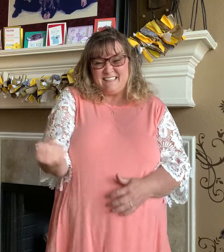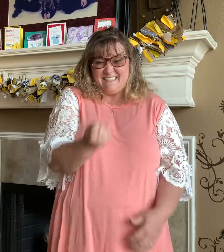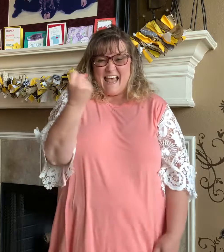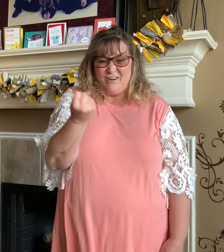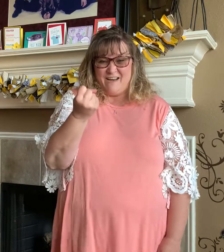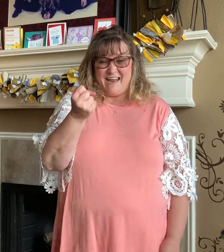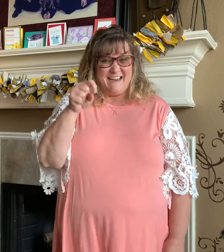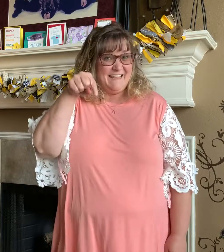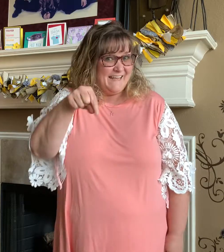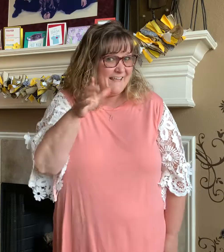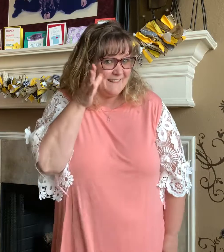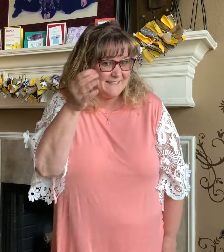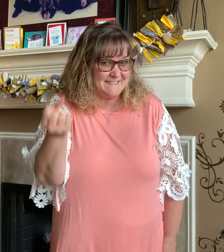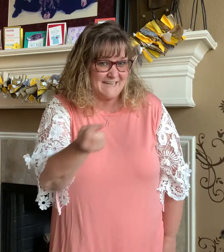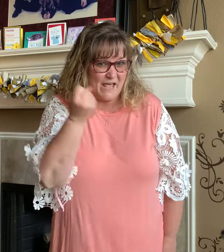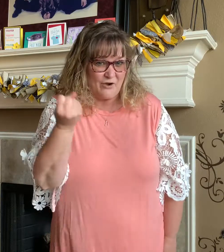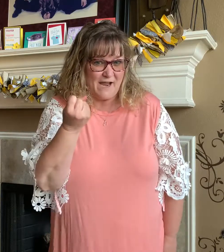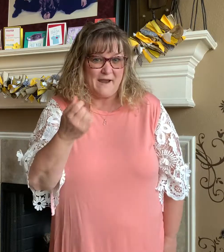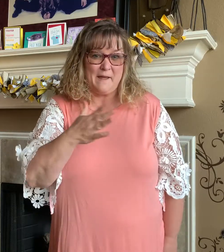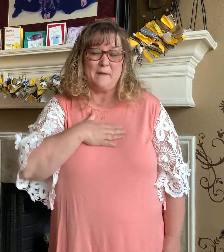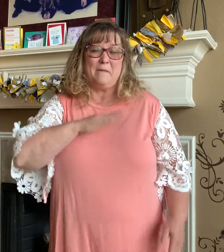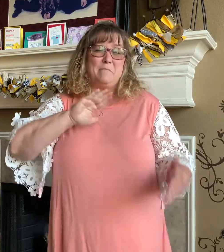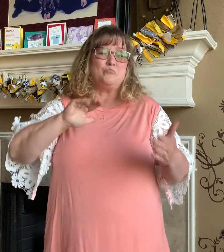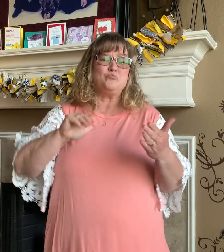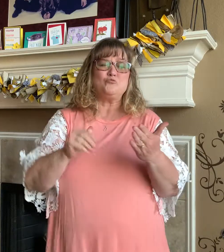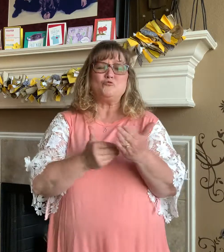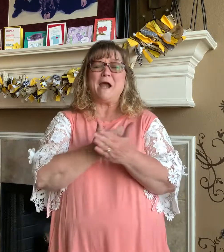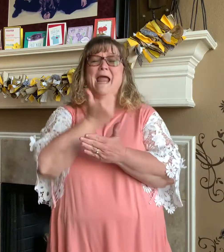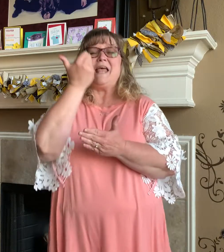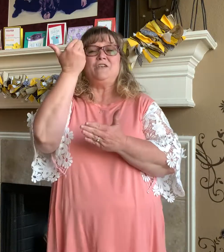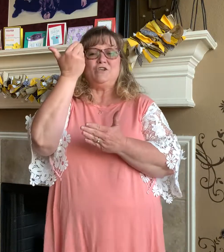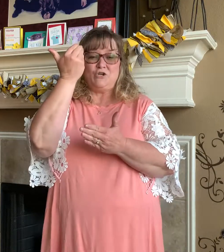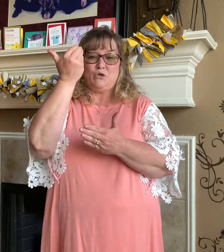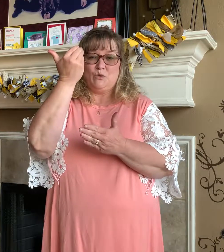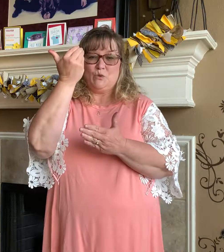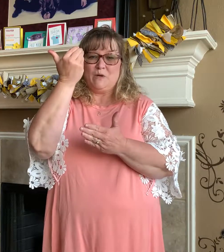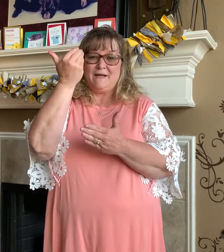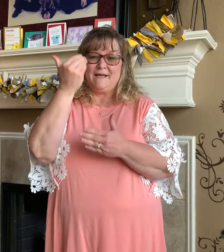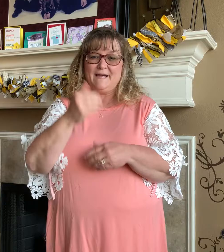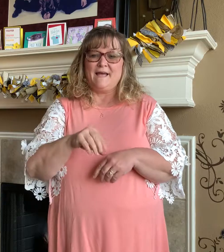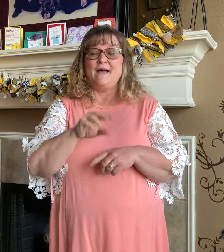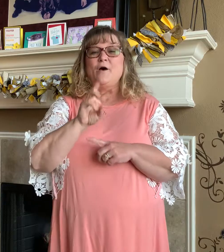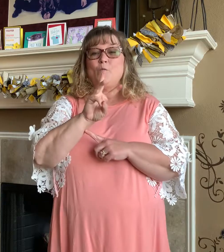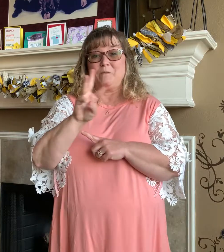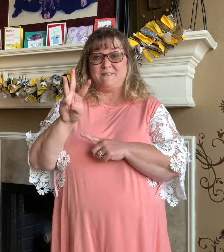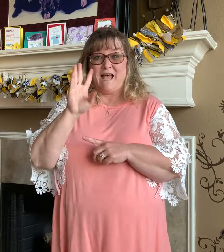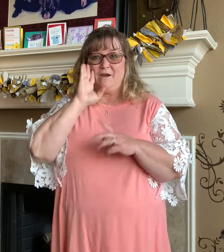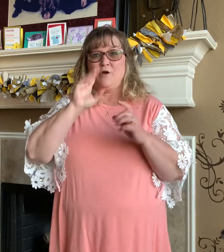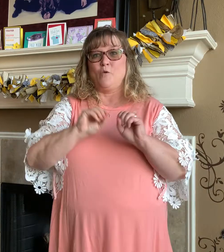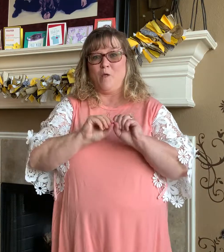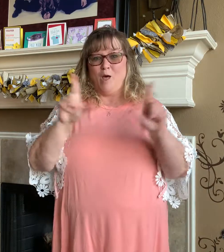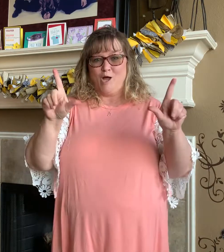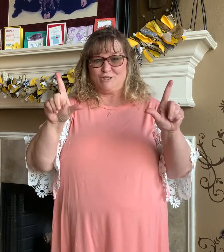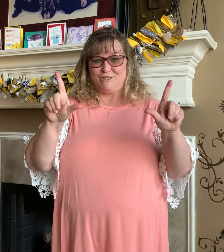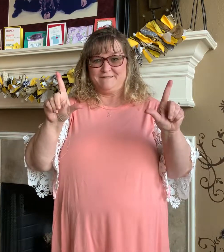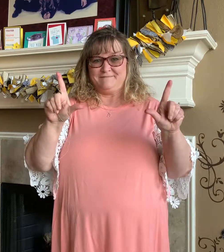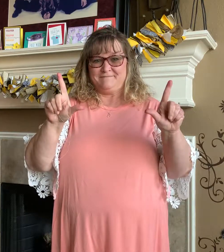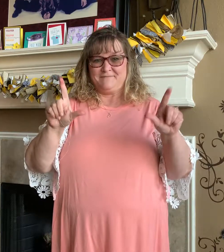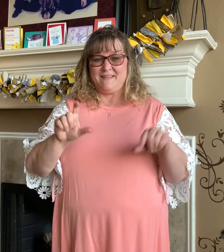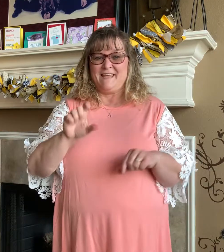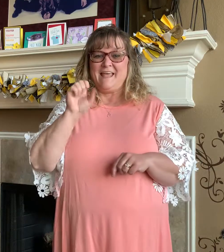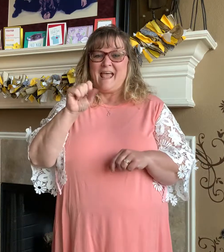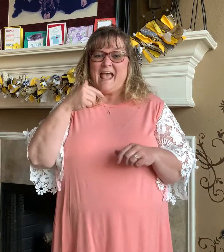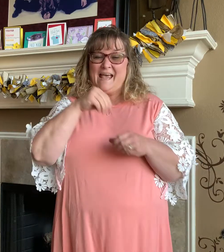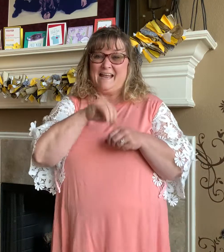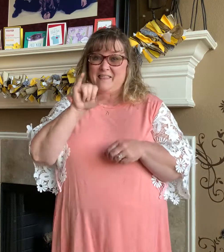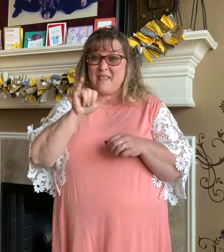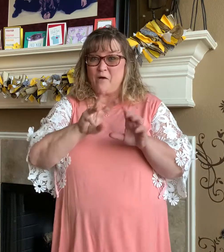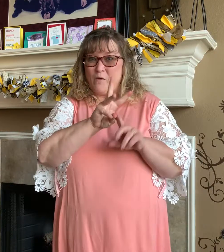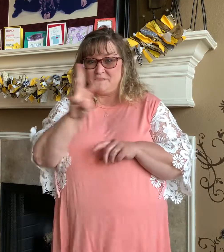Saturday this Saturday my brand new website will launch and in that website